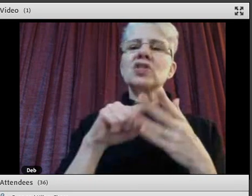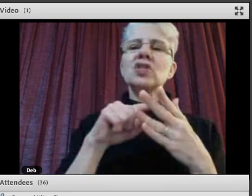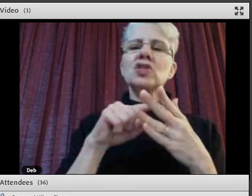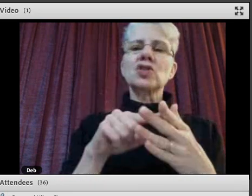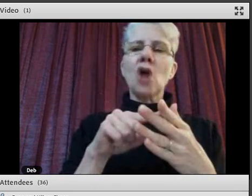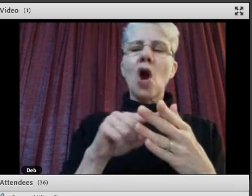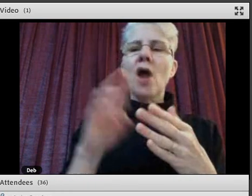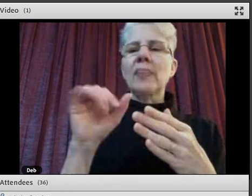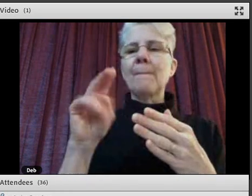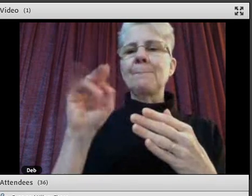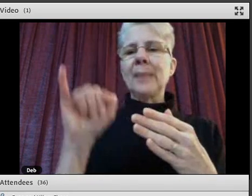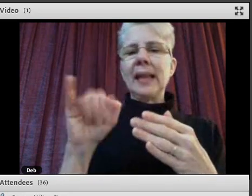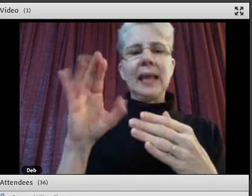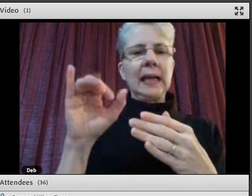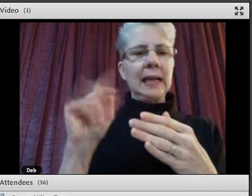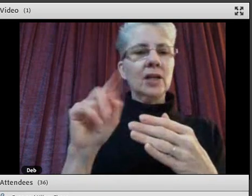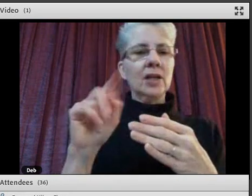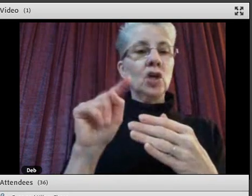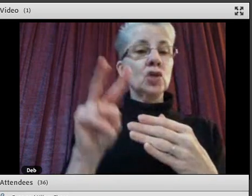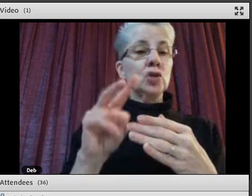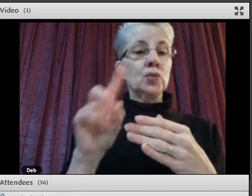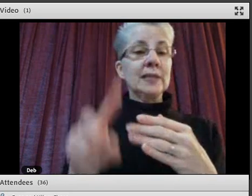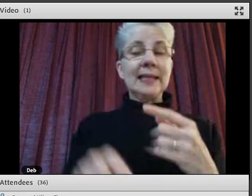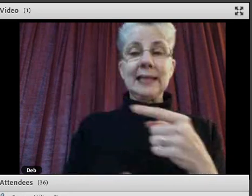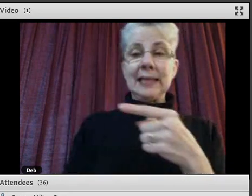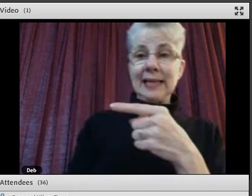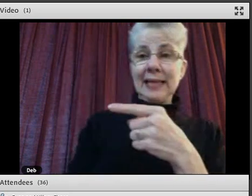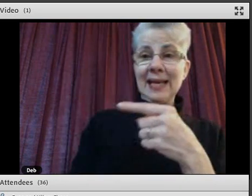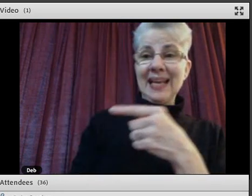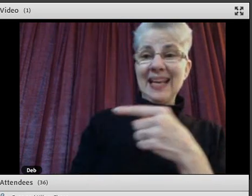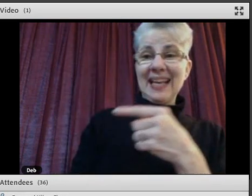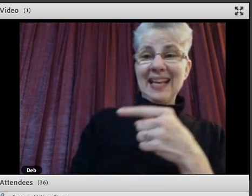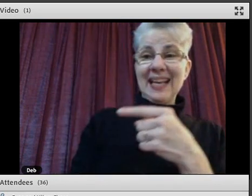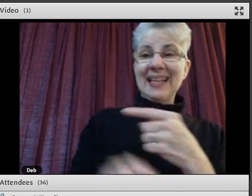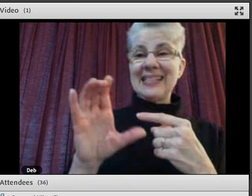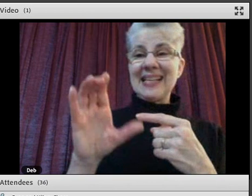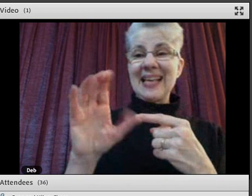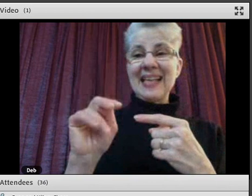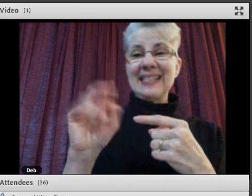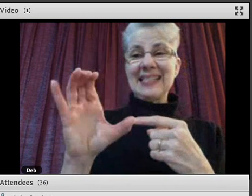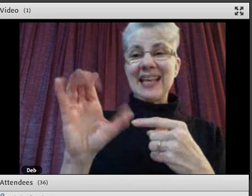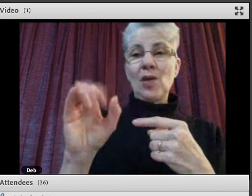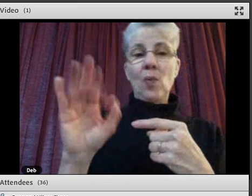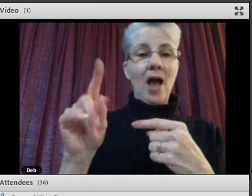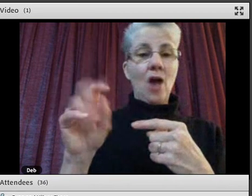Now, the MiniCut 2D is actually a CNC router for Styrofoam. This is pretty high-end.